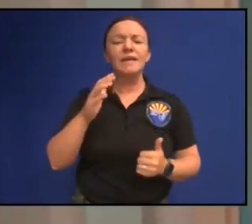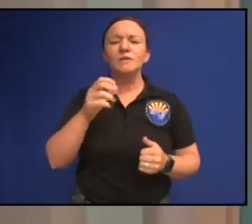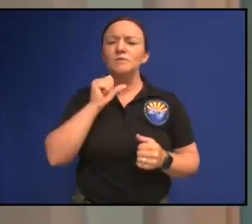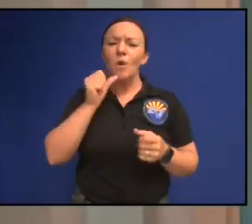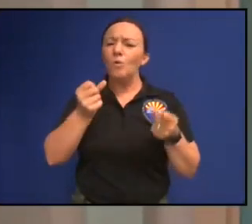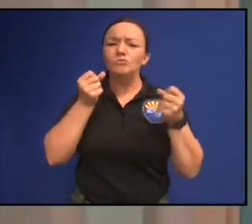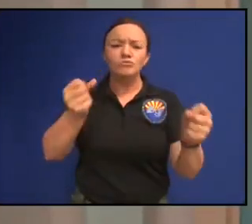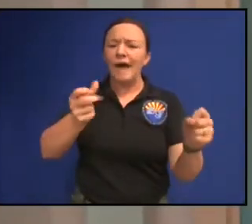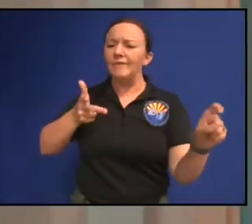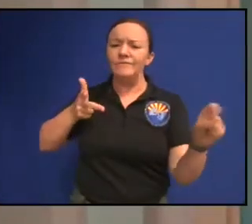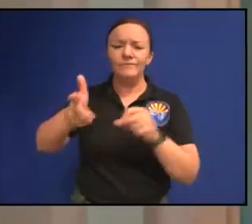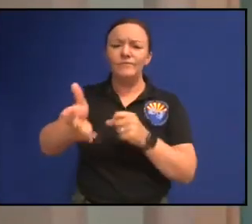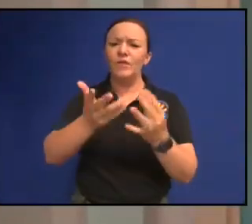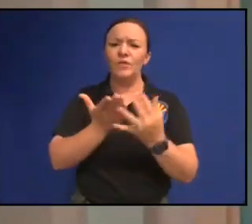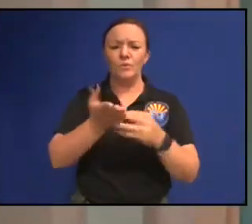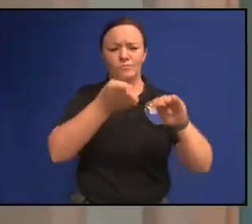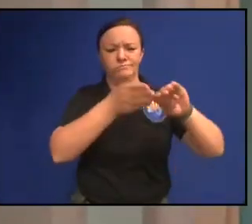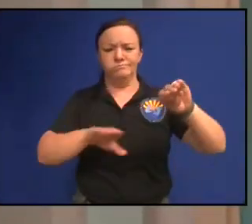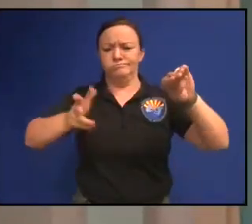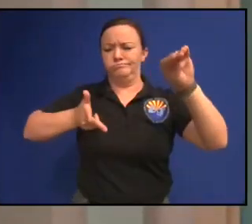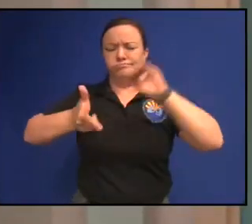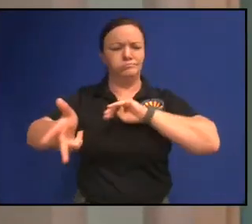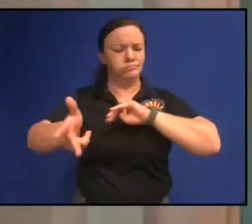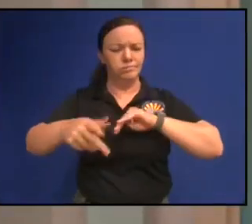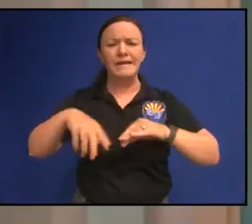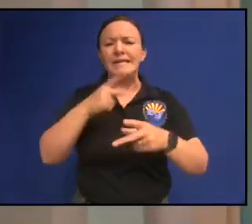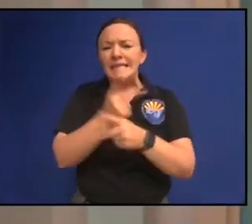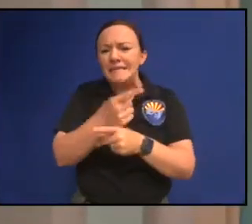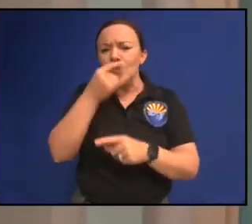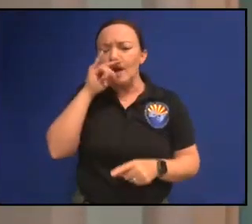BE SAFE. MAKE GOOD DECISIONS.